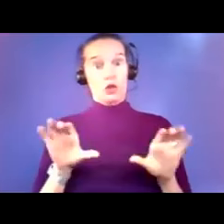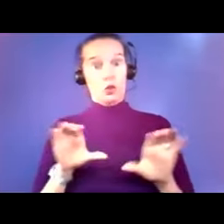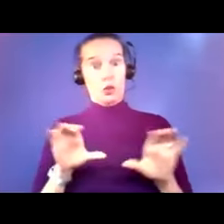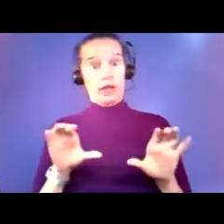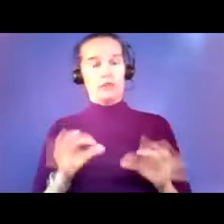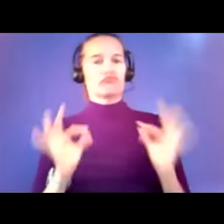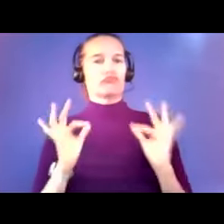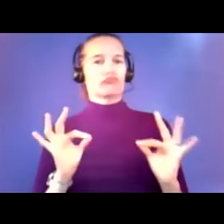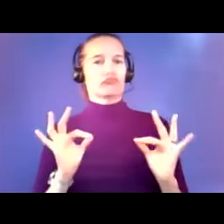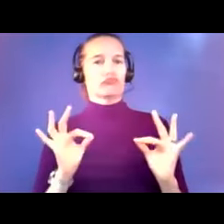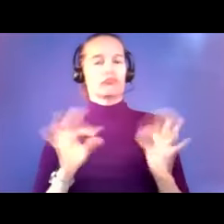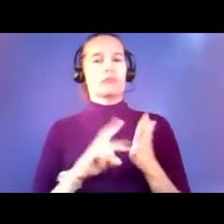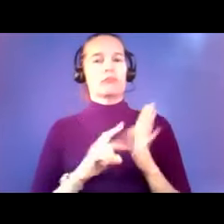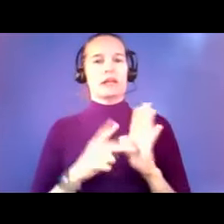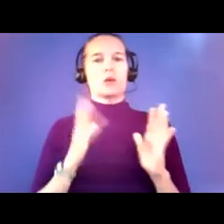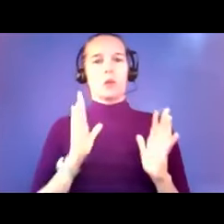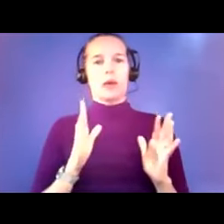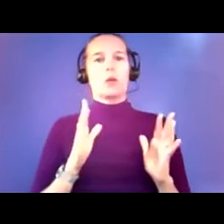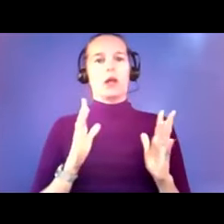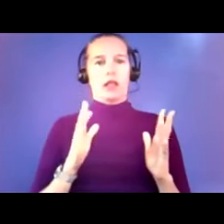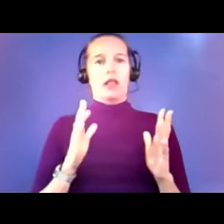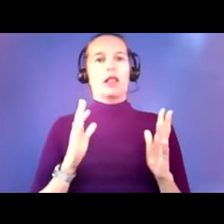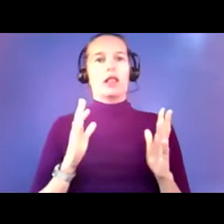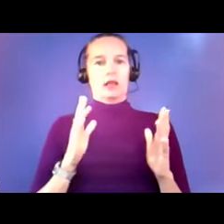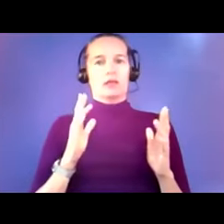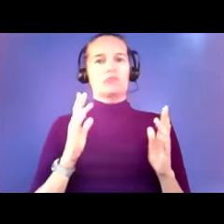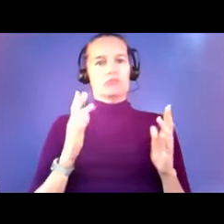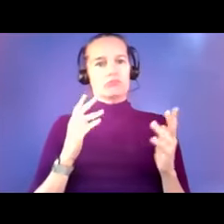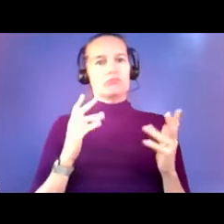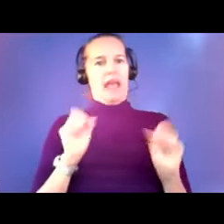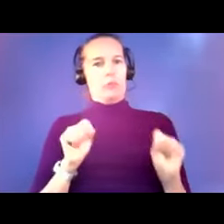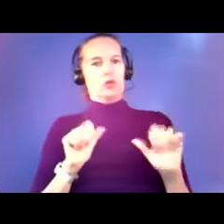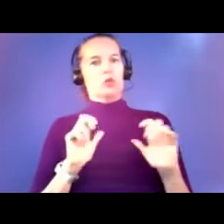interactions that occur when we go to less restrictive activities.